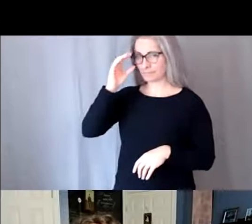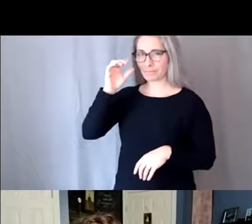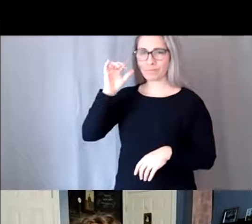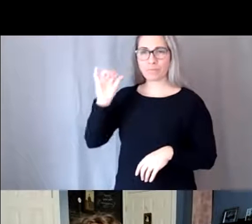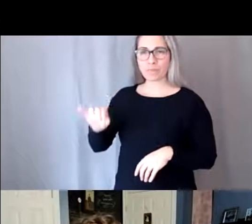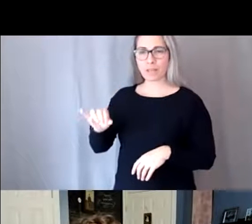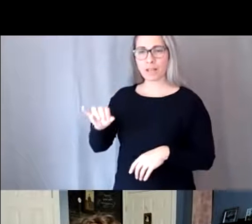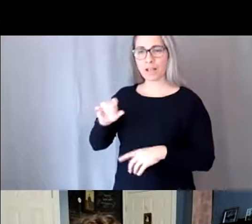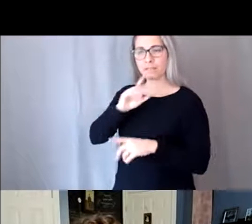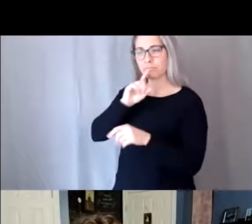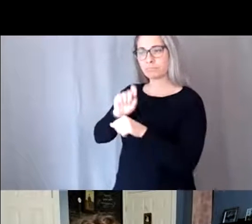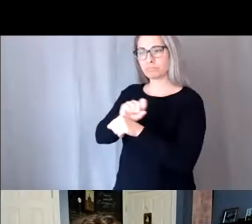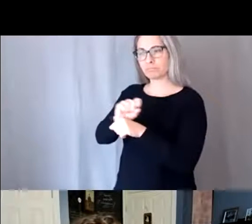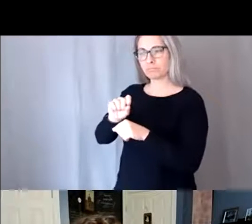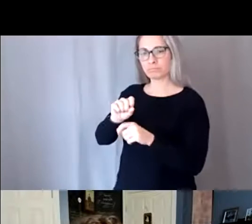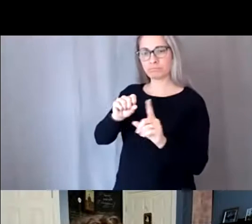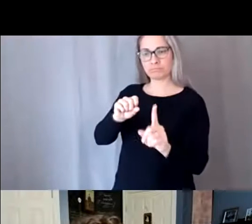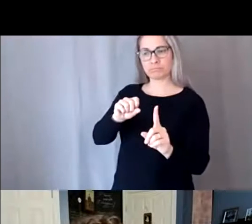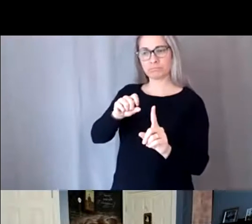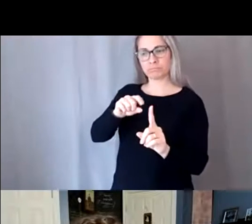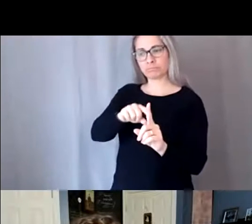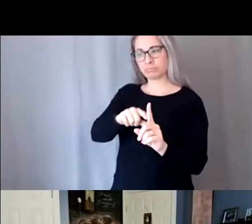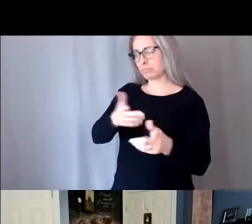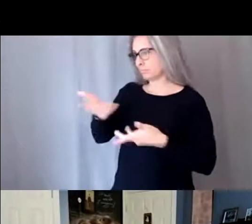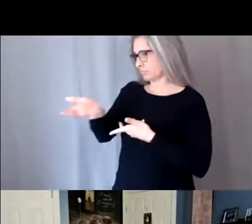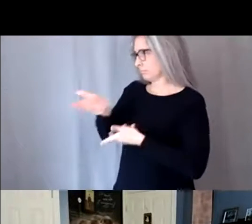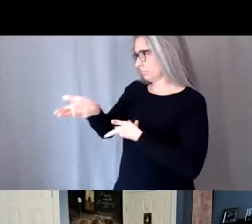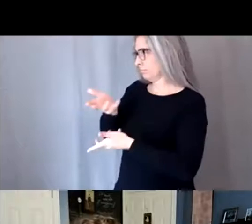with these medical systems for many people with chronic conditions